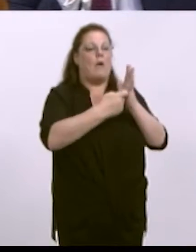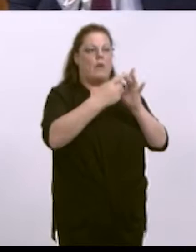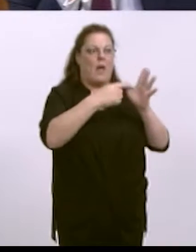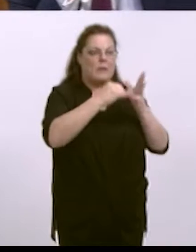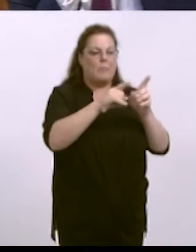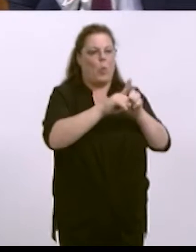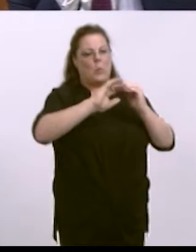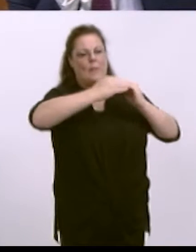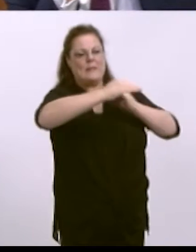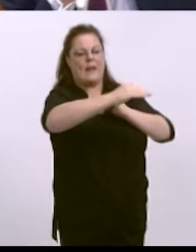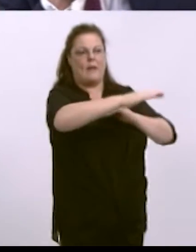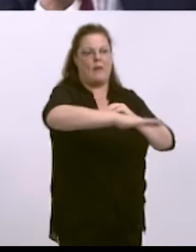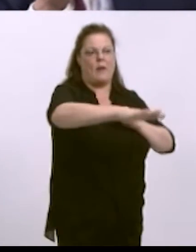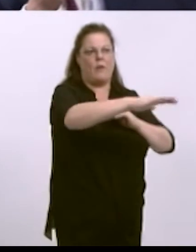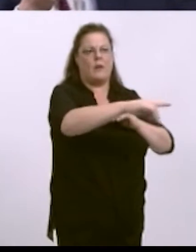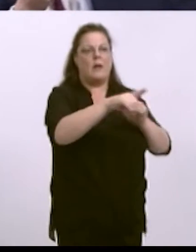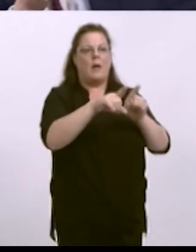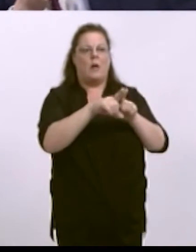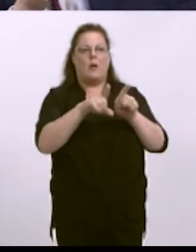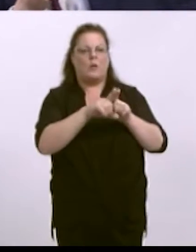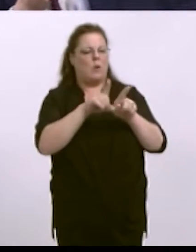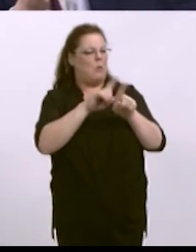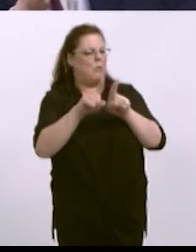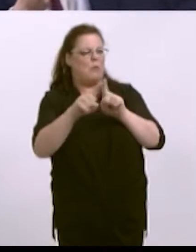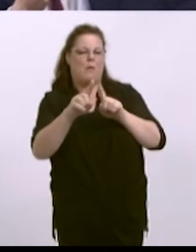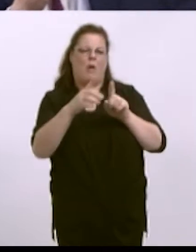investment thatís been put into Rhyl over the yearsóover £30 million in improving